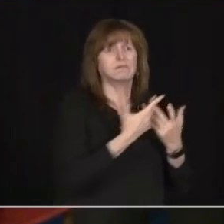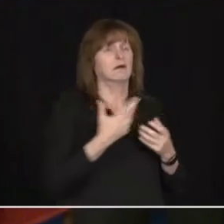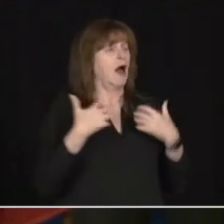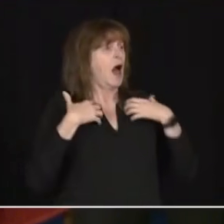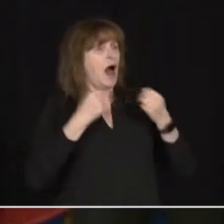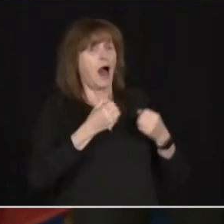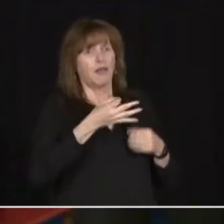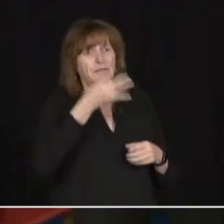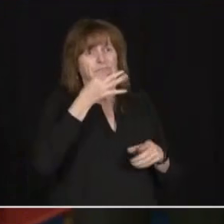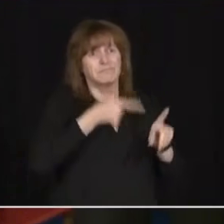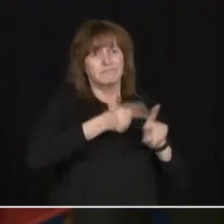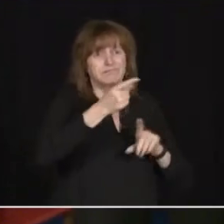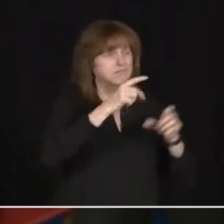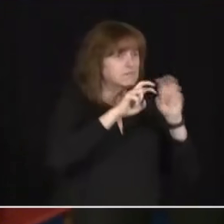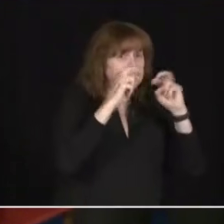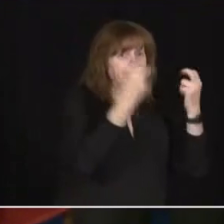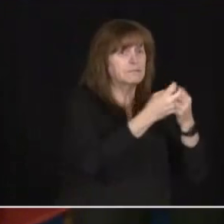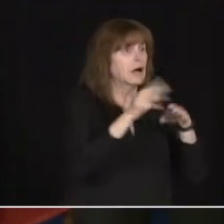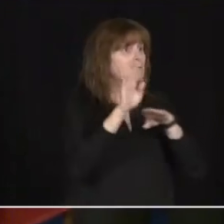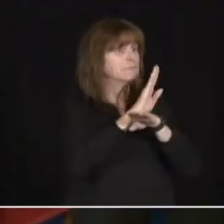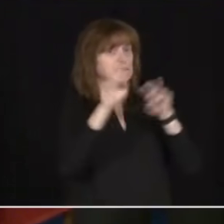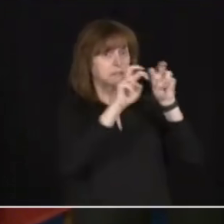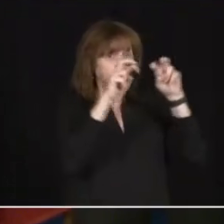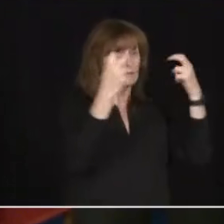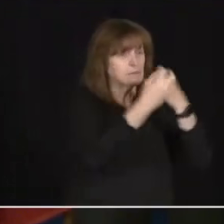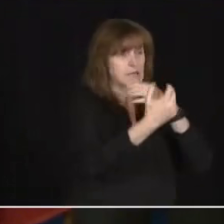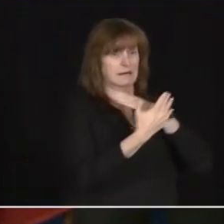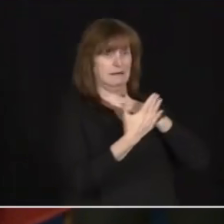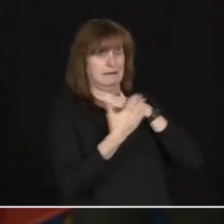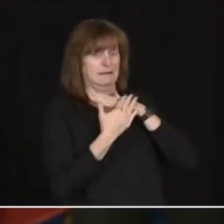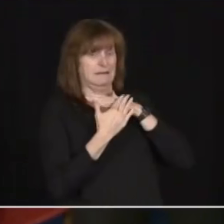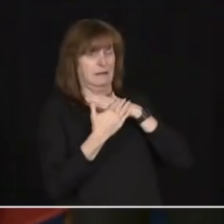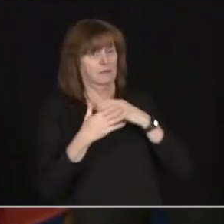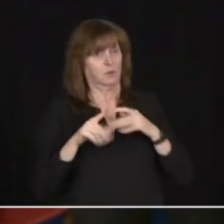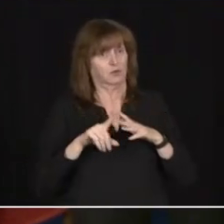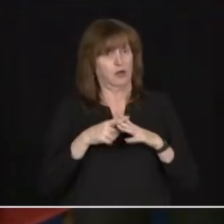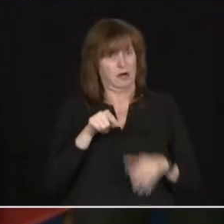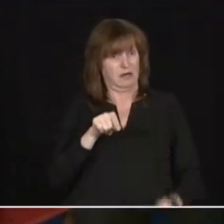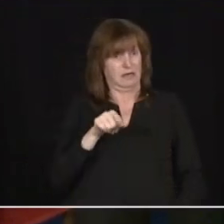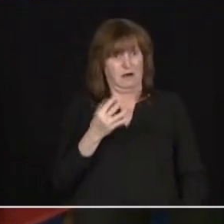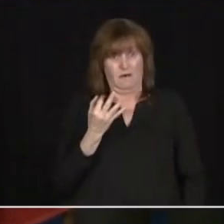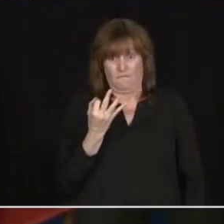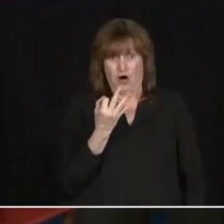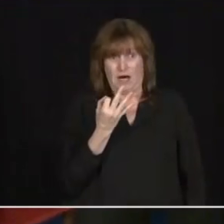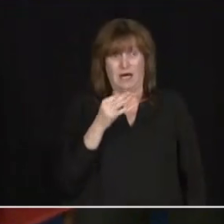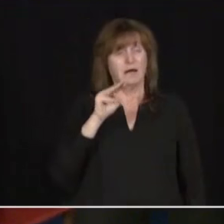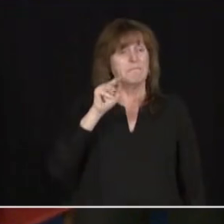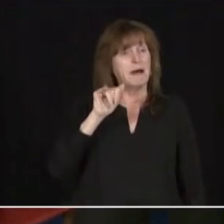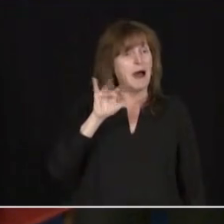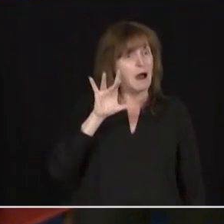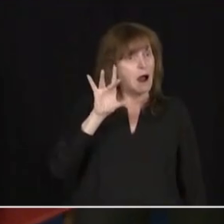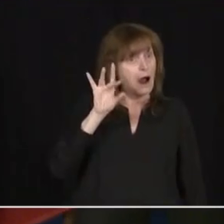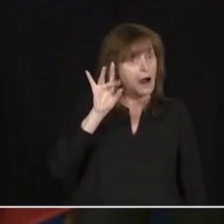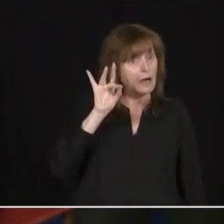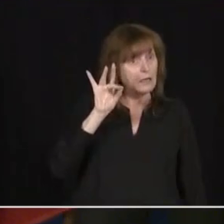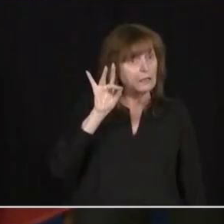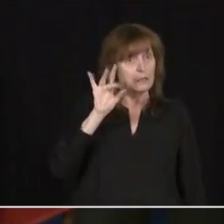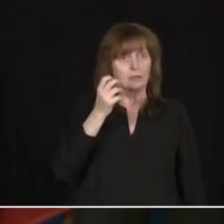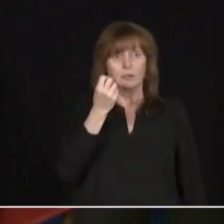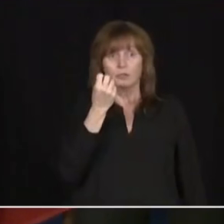I'm prepared to announce that, as of Friday, May 8, at 12.01am, garden